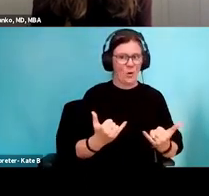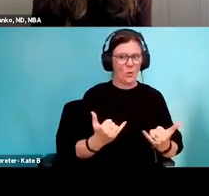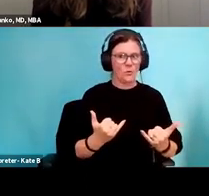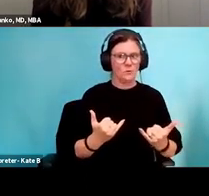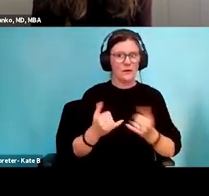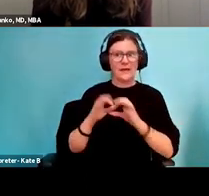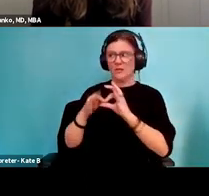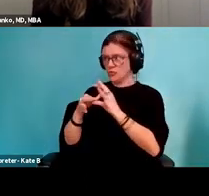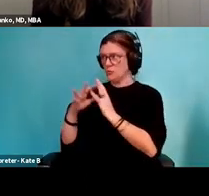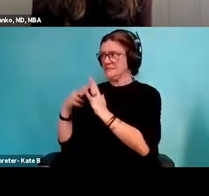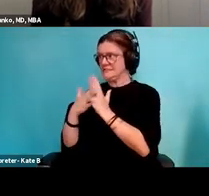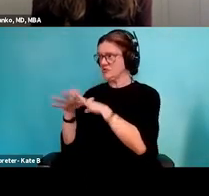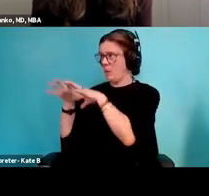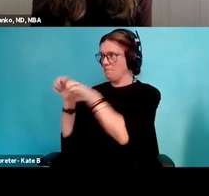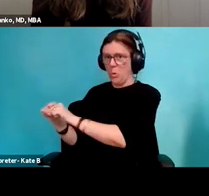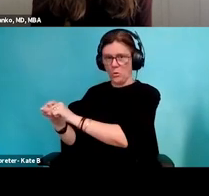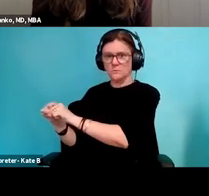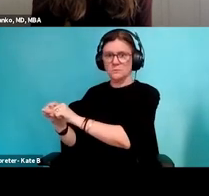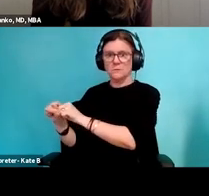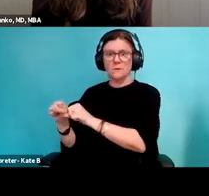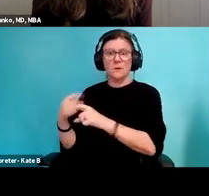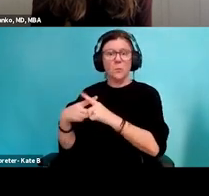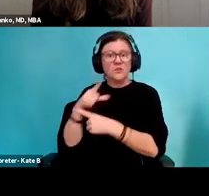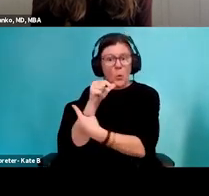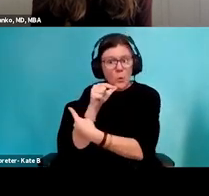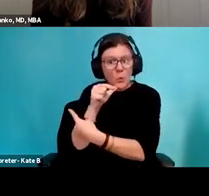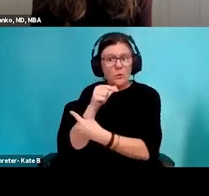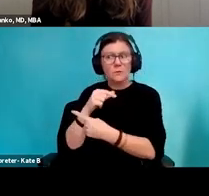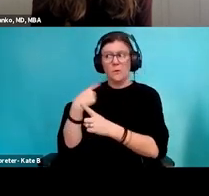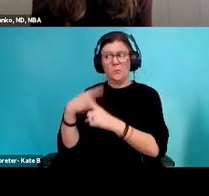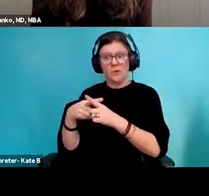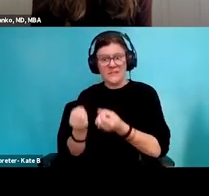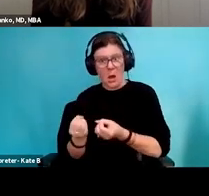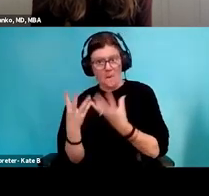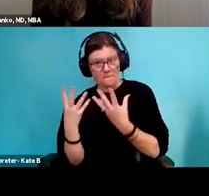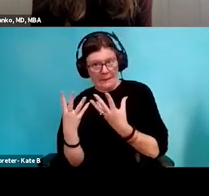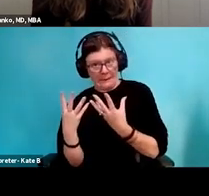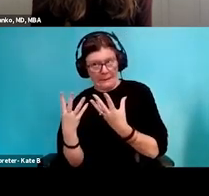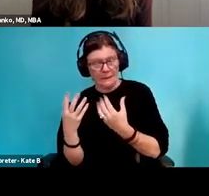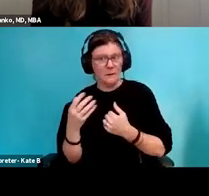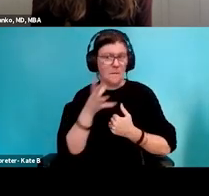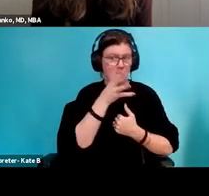there when you need them, you have the right number of interpreters for mom and dad, so